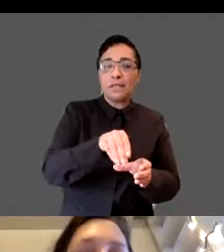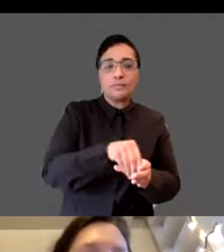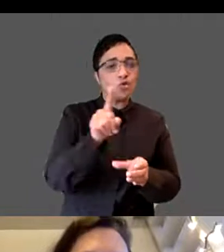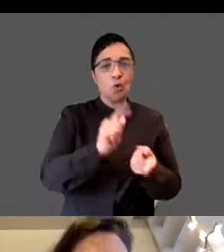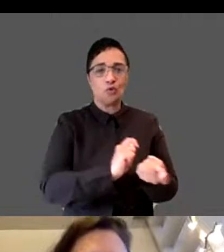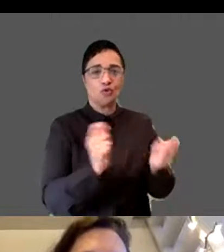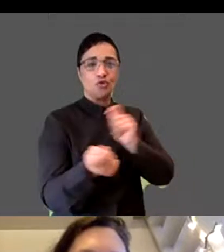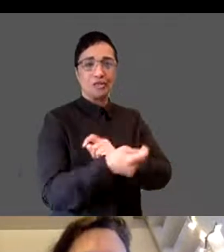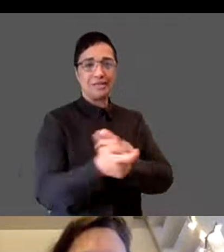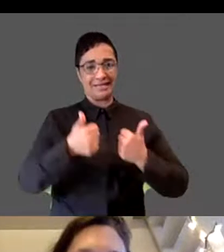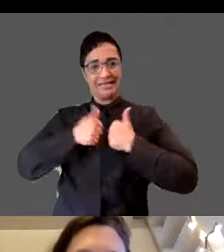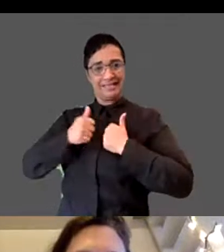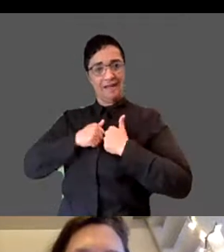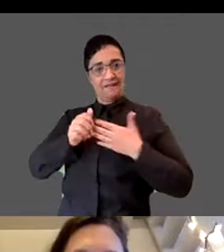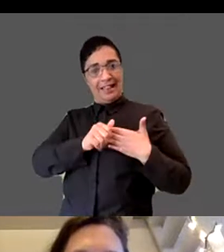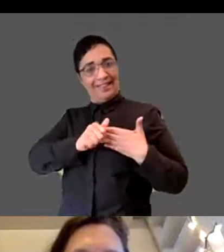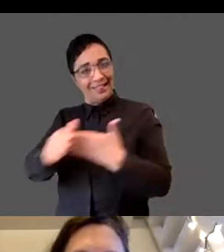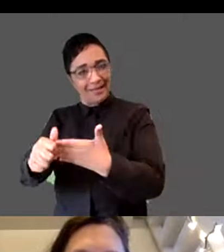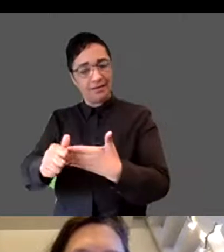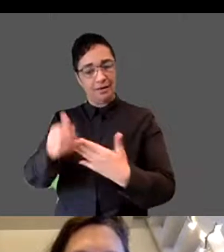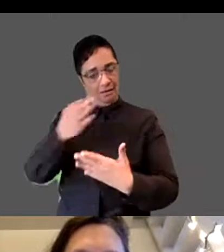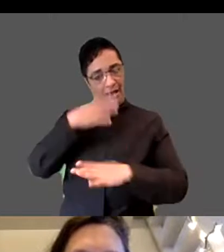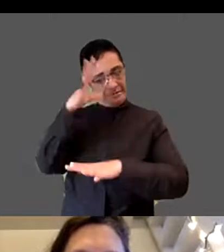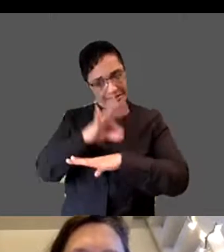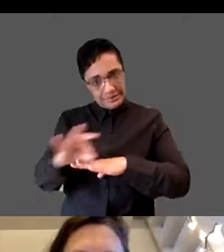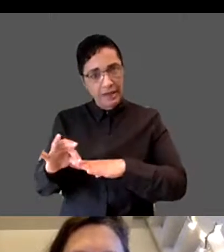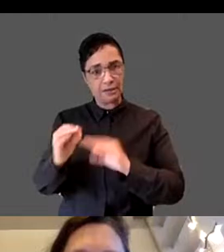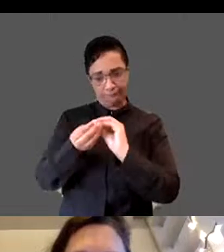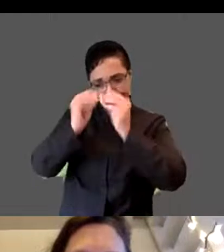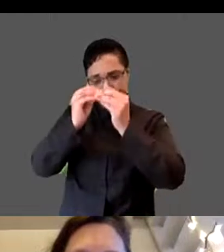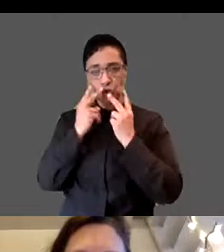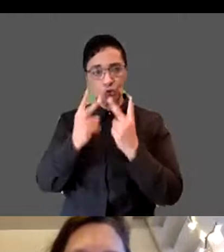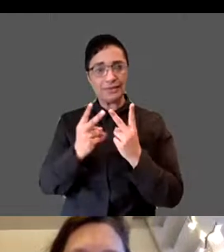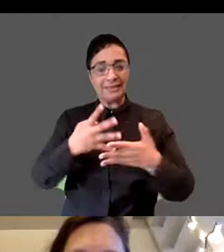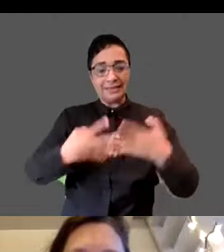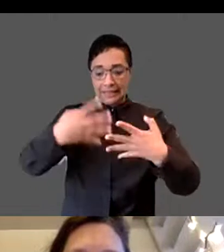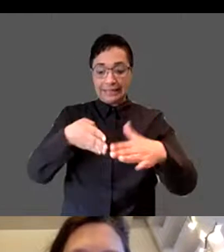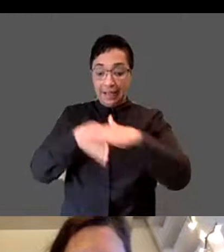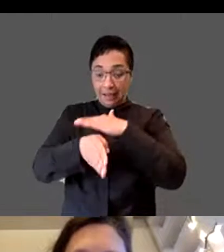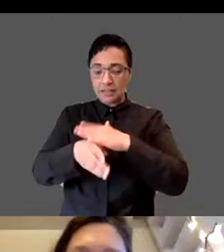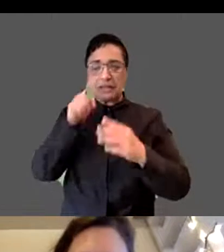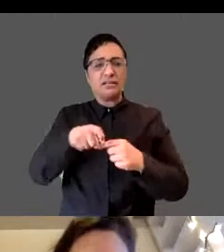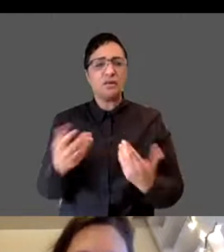into designing and defining what data do we need to improve our rights.